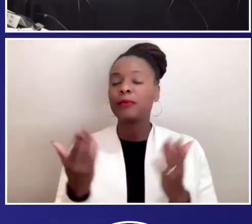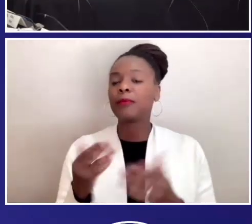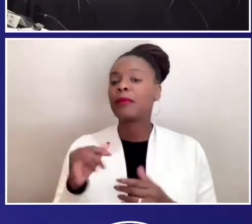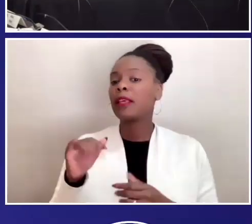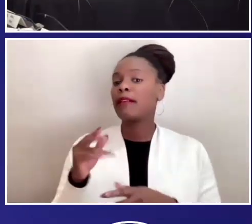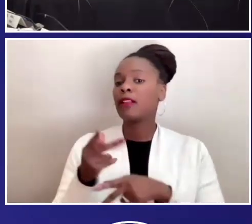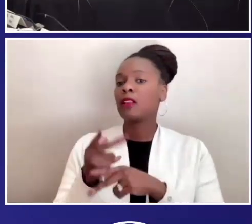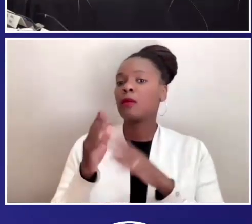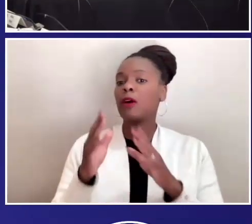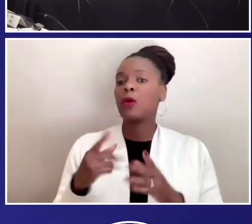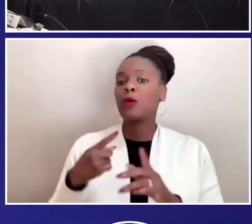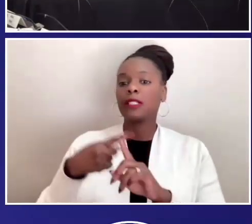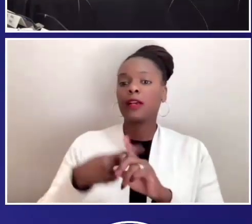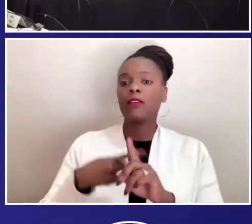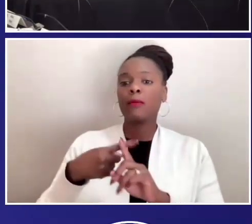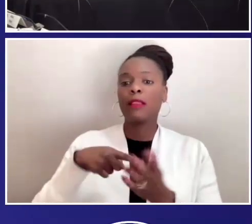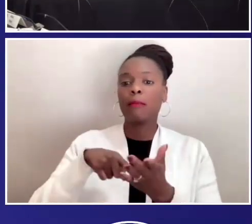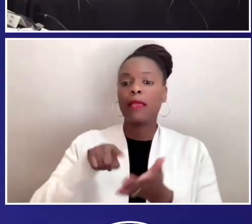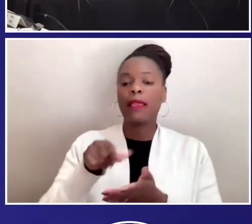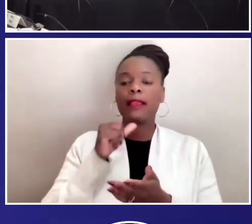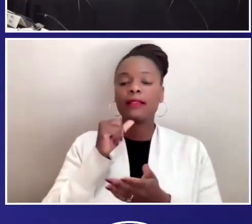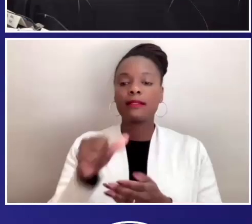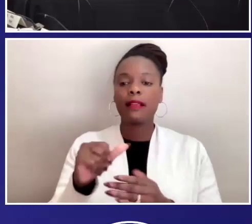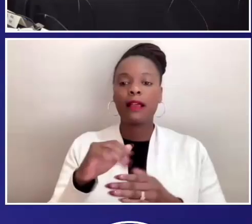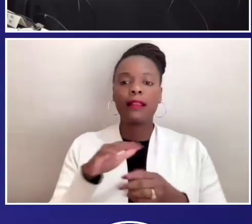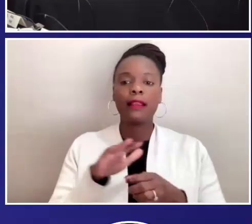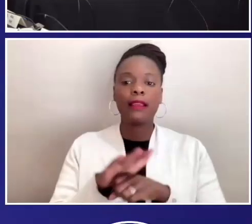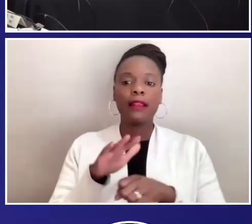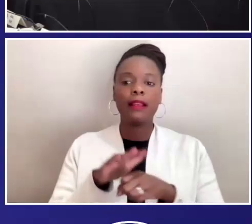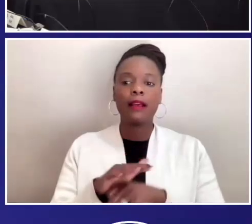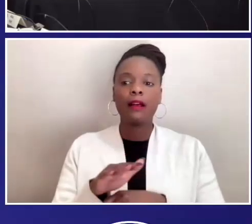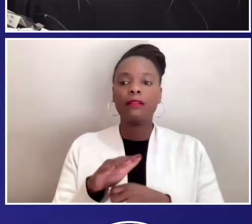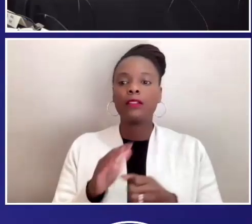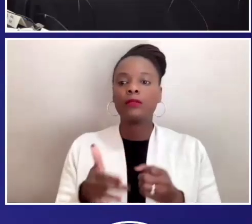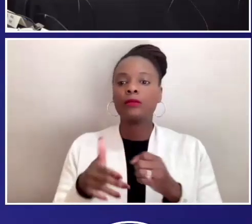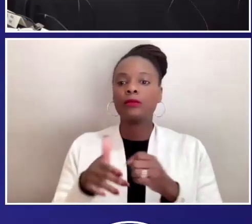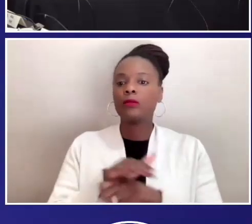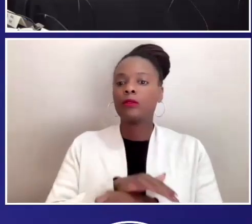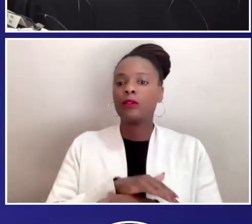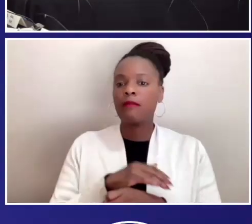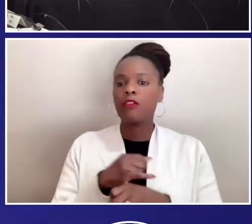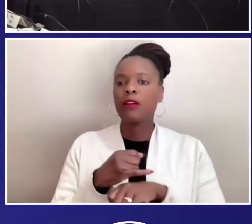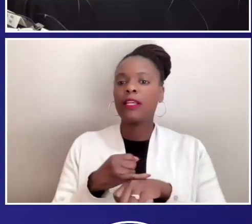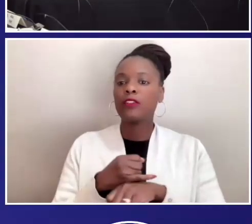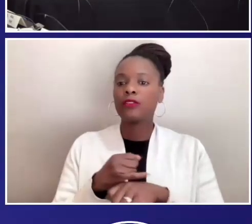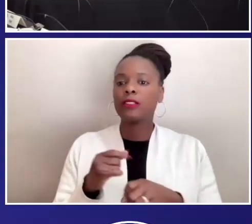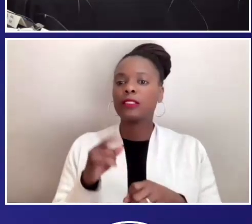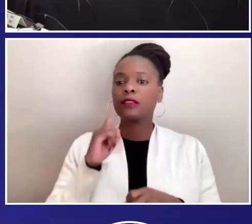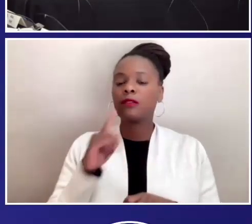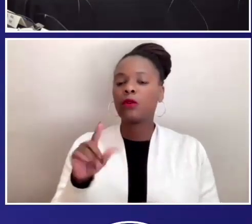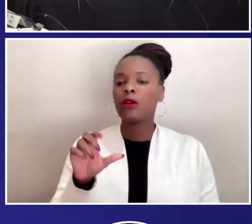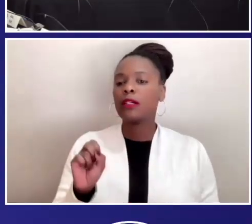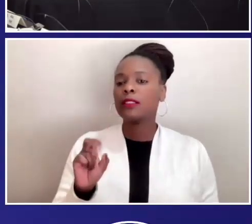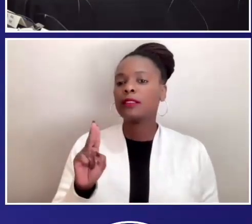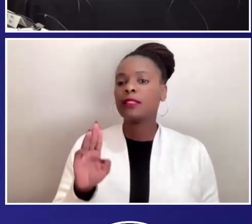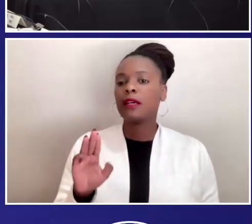amount is not sufficient to pay the accrued interest on the borrower's Subsidized Stafford Loans or subsidized portion of the borrower's Federal Consolidation Loan,